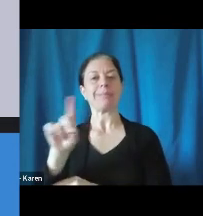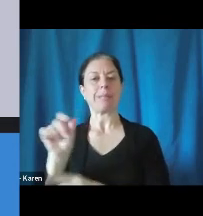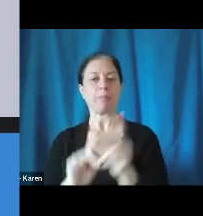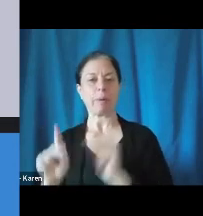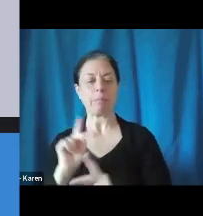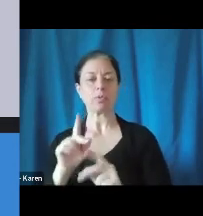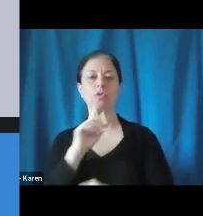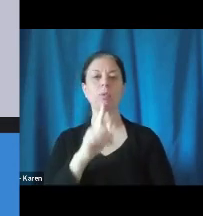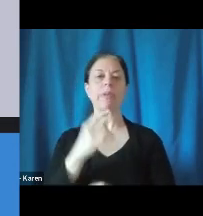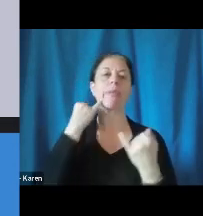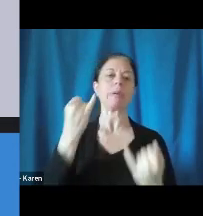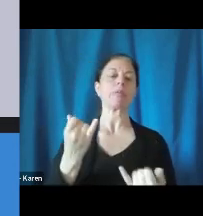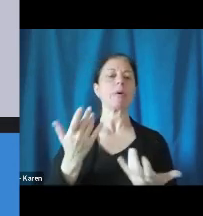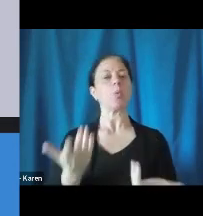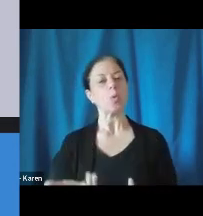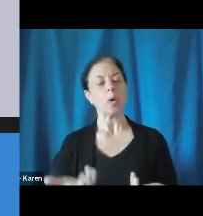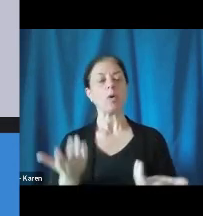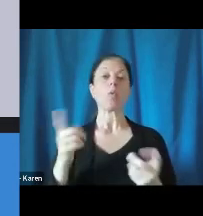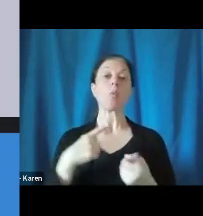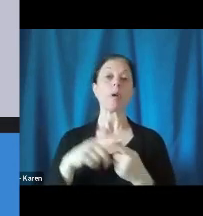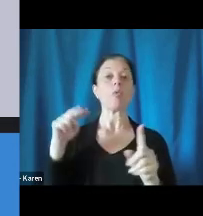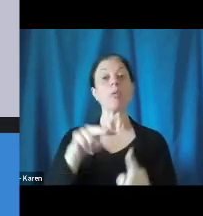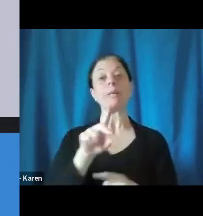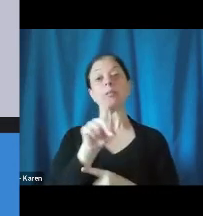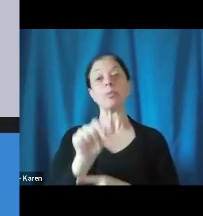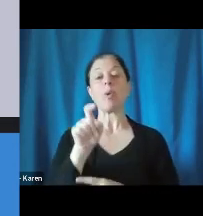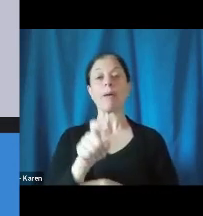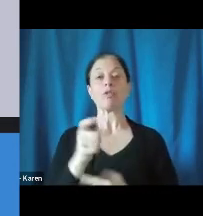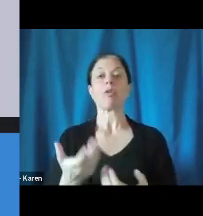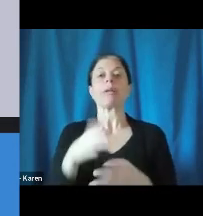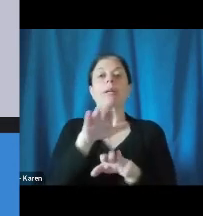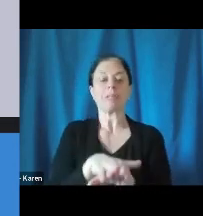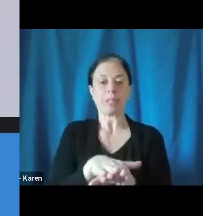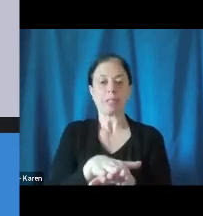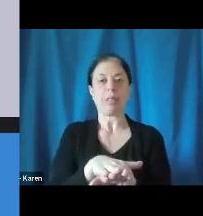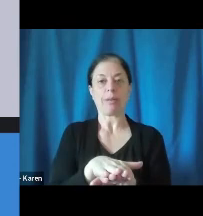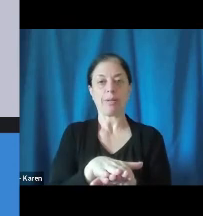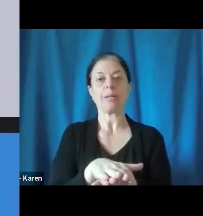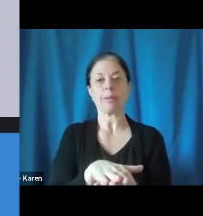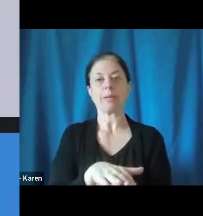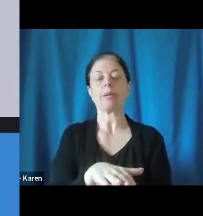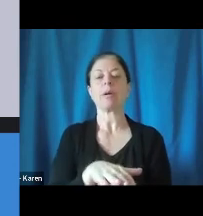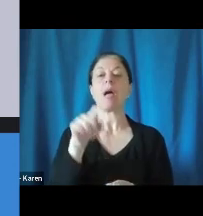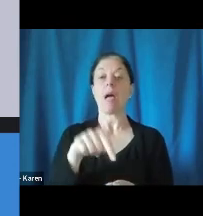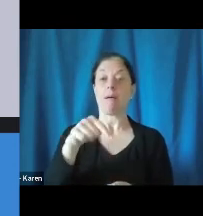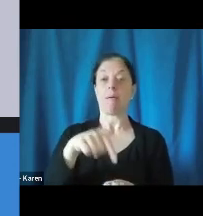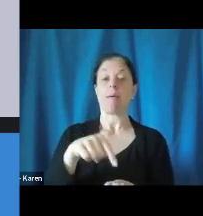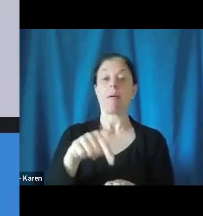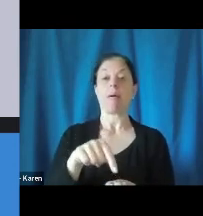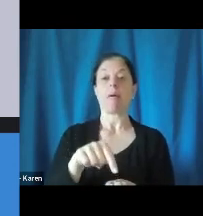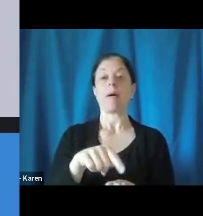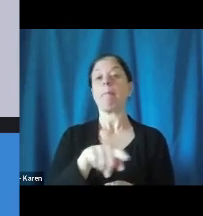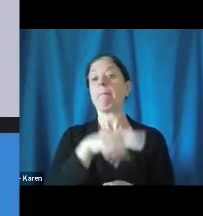other disabled people. So it's really this idea of, like, hey, when we look at disability, we have to